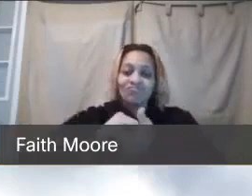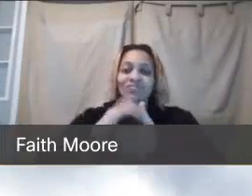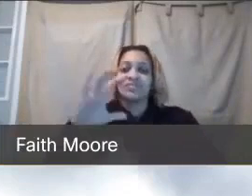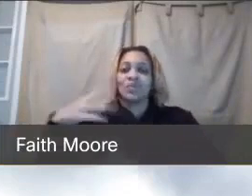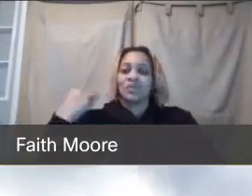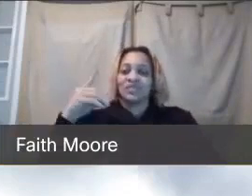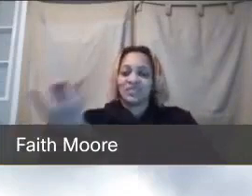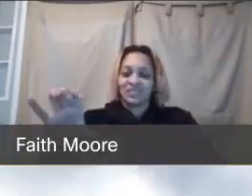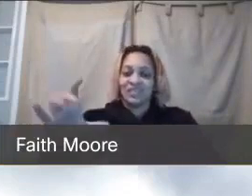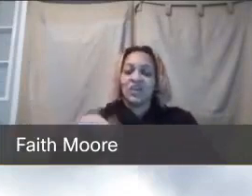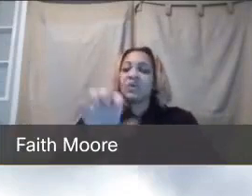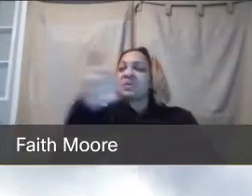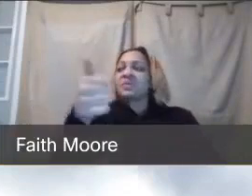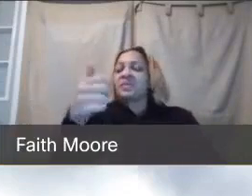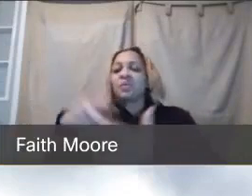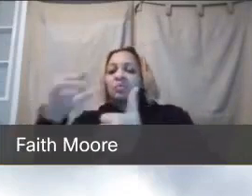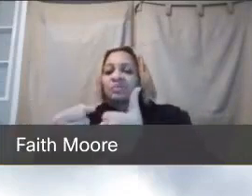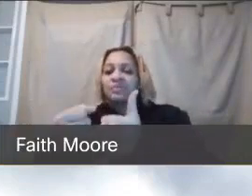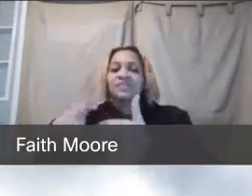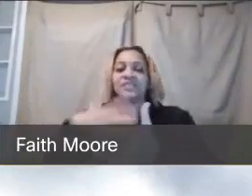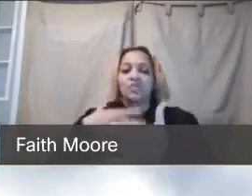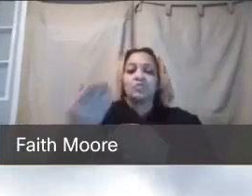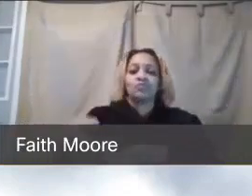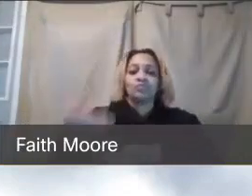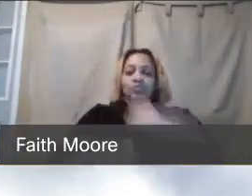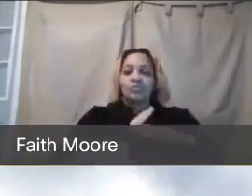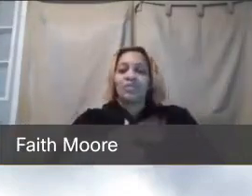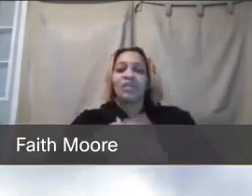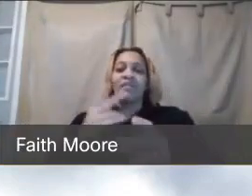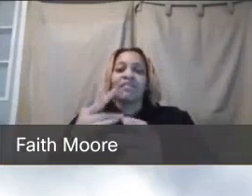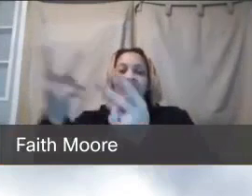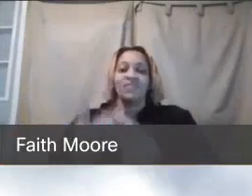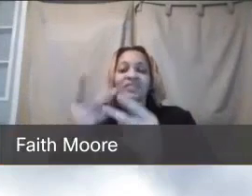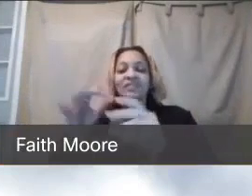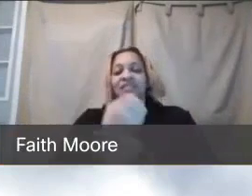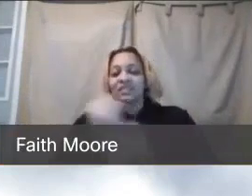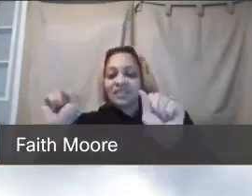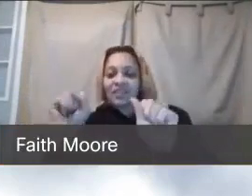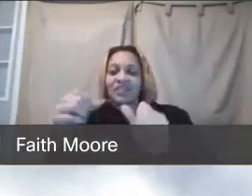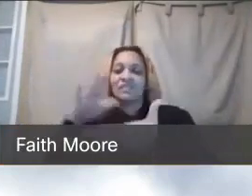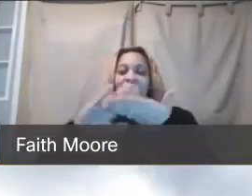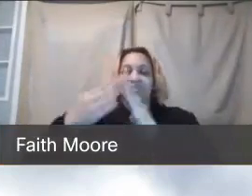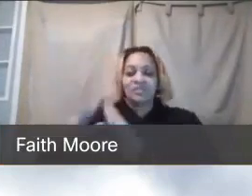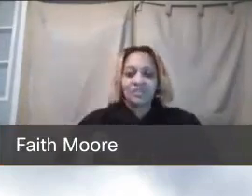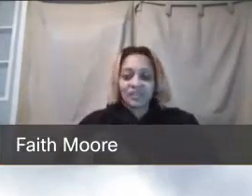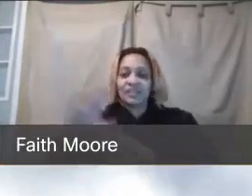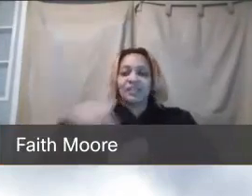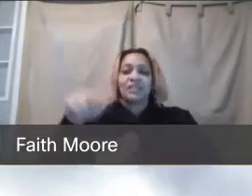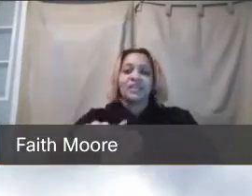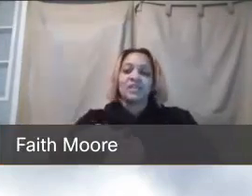Uh, to improve visitor safety in the city. The National Mall memorial parks is responsible for.